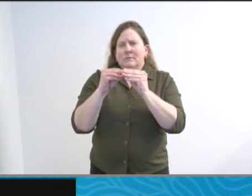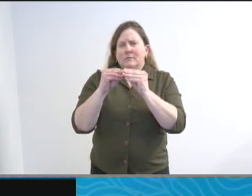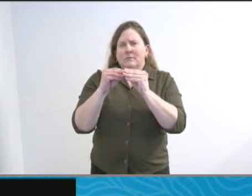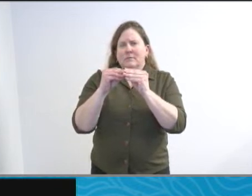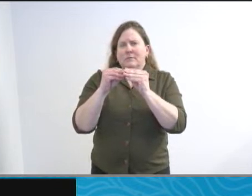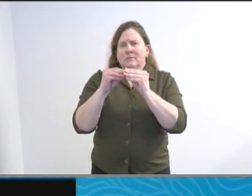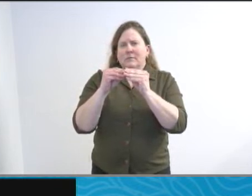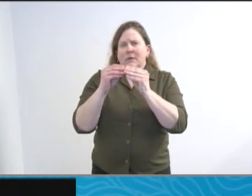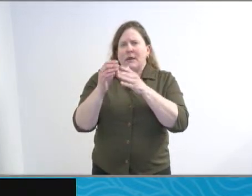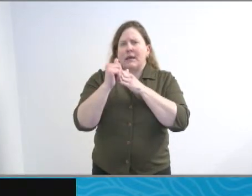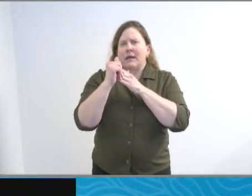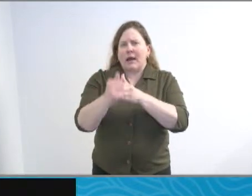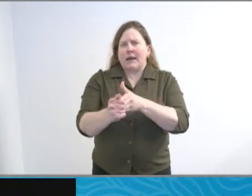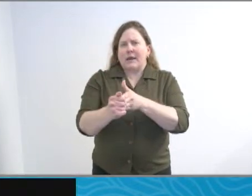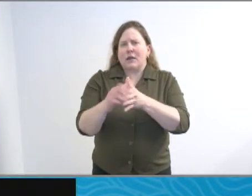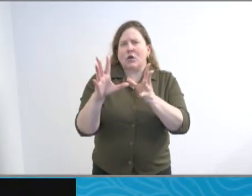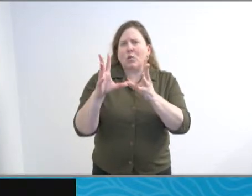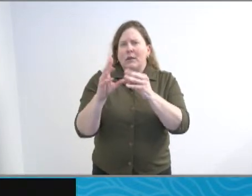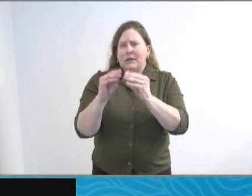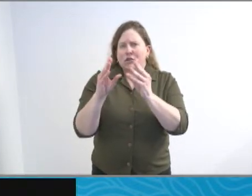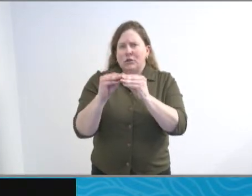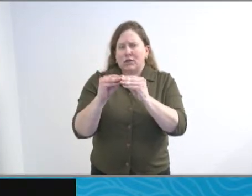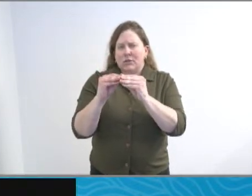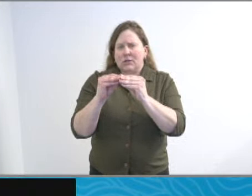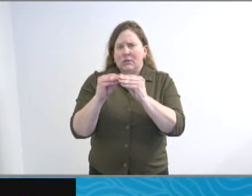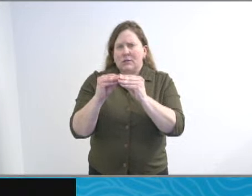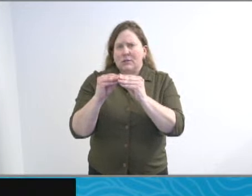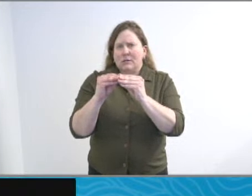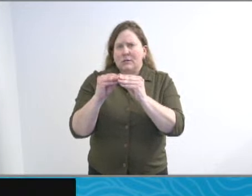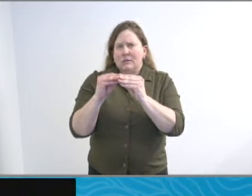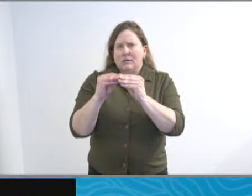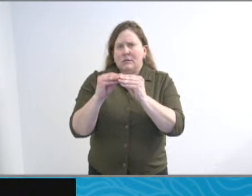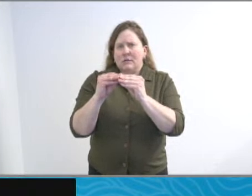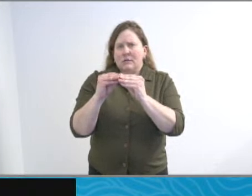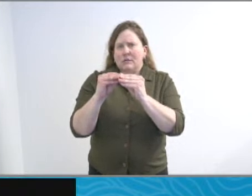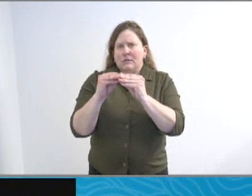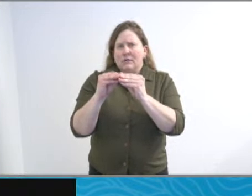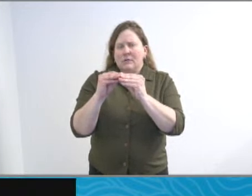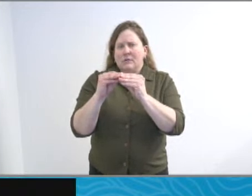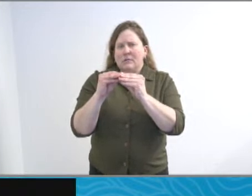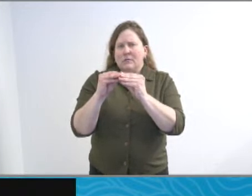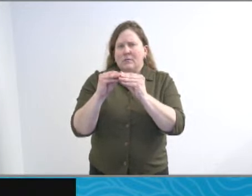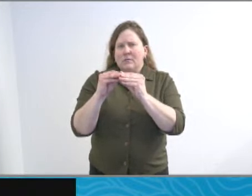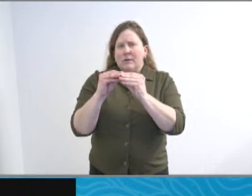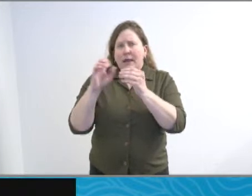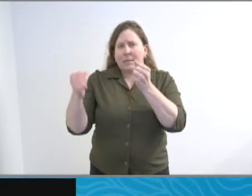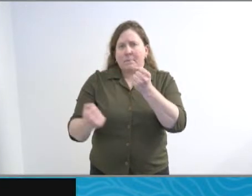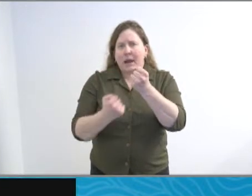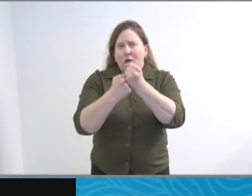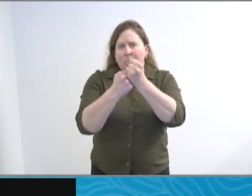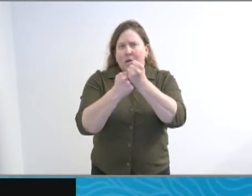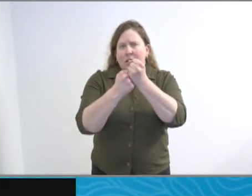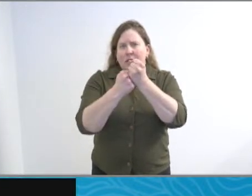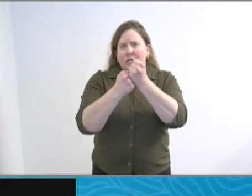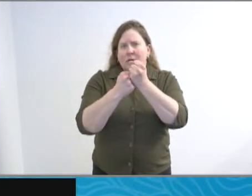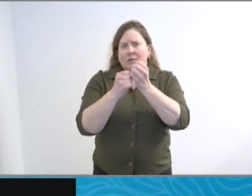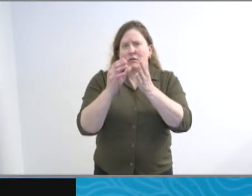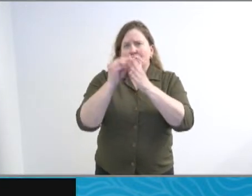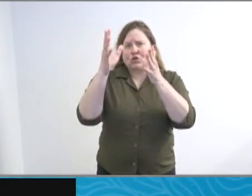coalition is one example and an example of empowerment that we are really proud of is our student led sessions